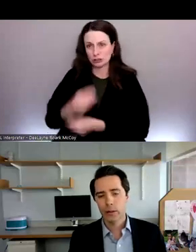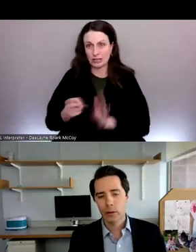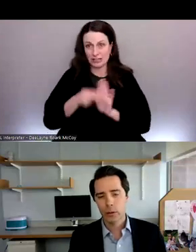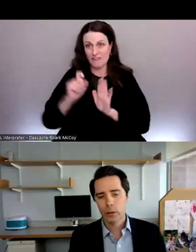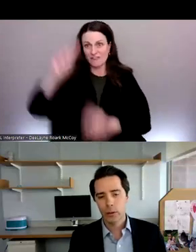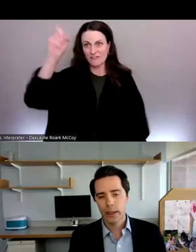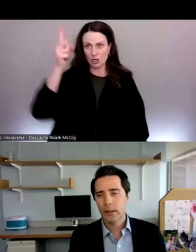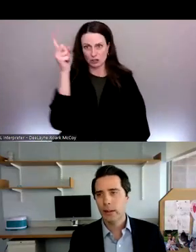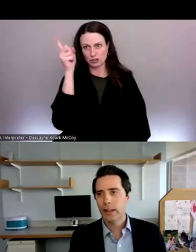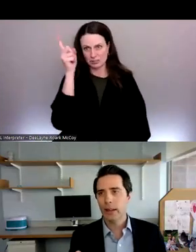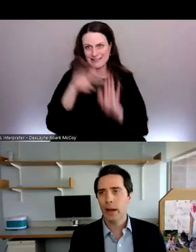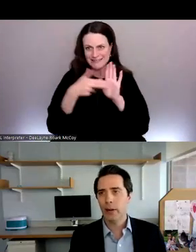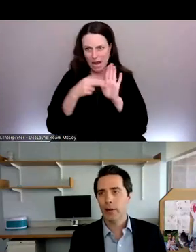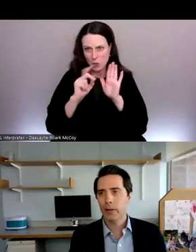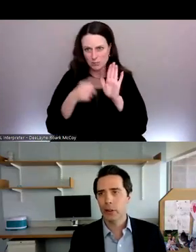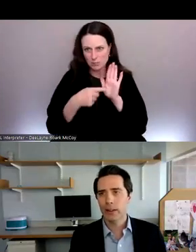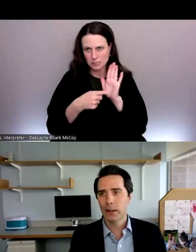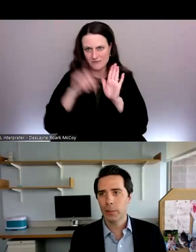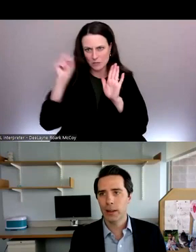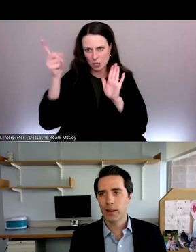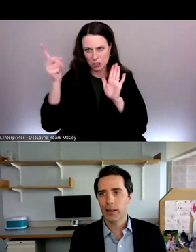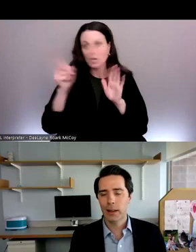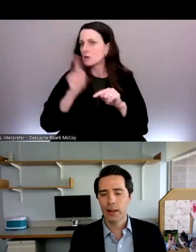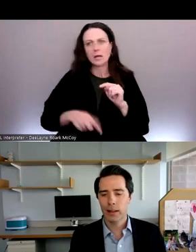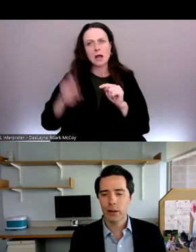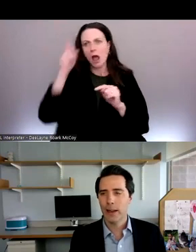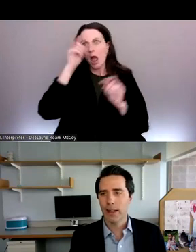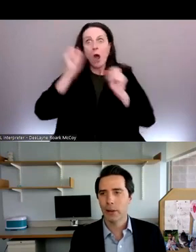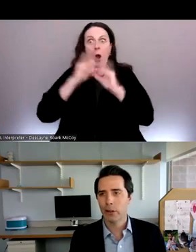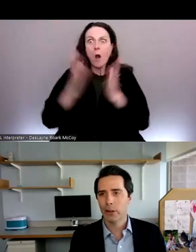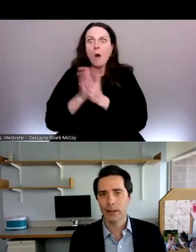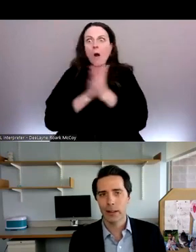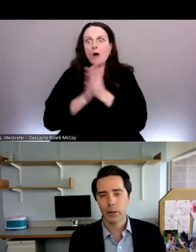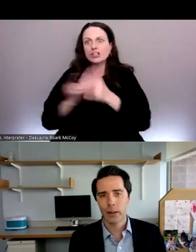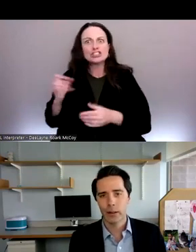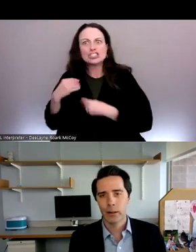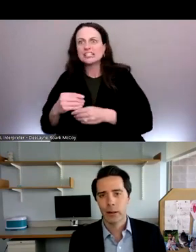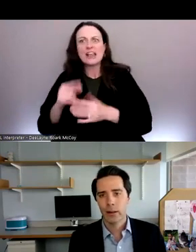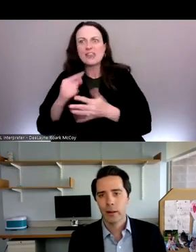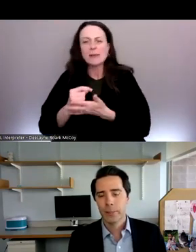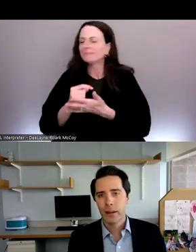so you can't even think about gene therapy unless you have an accurate